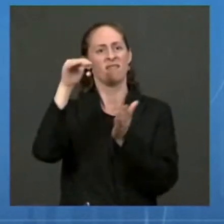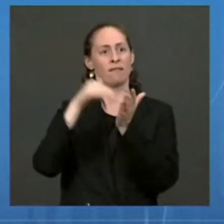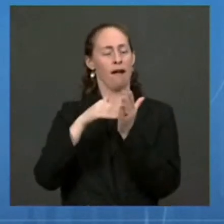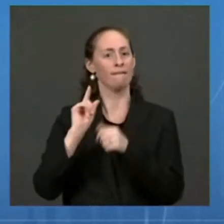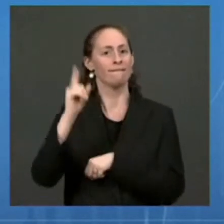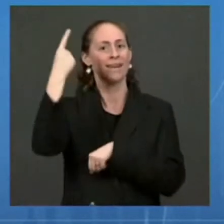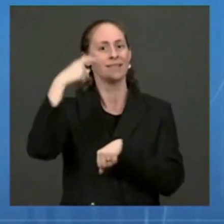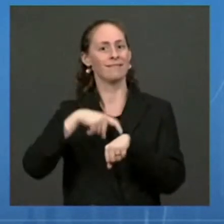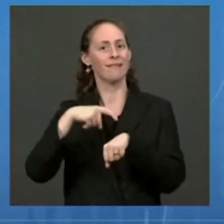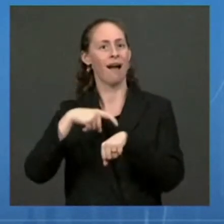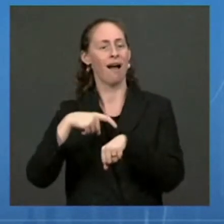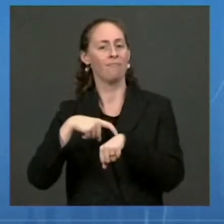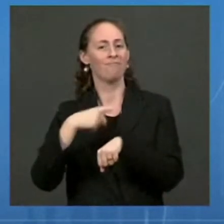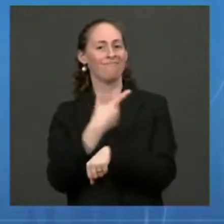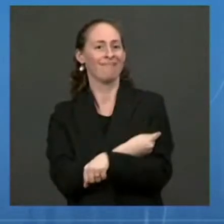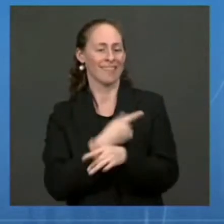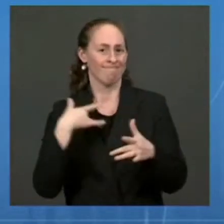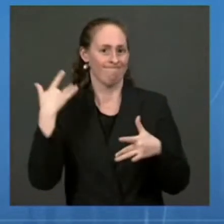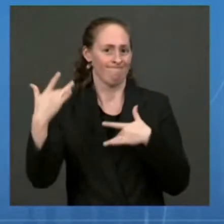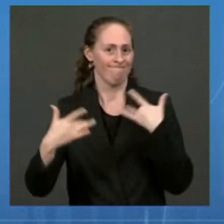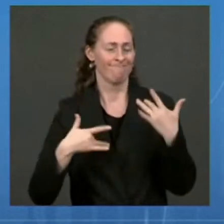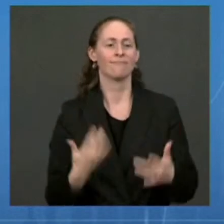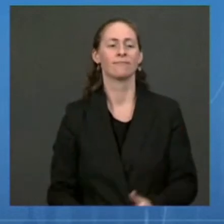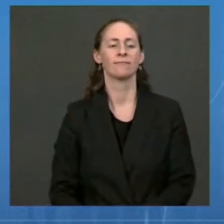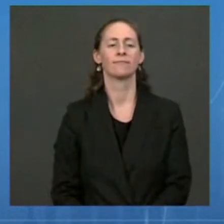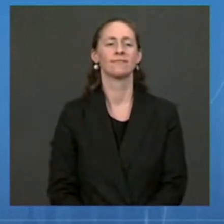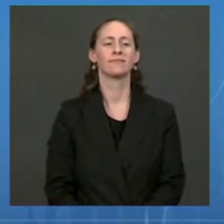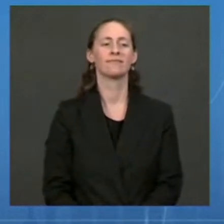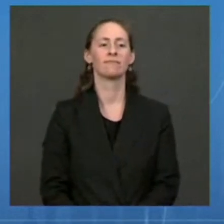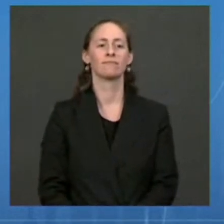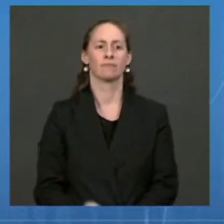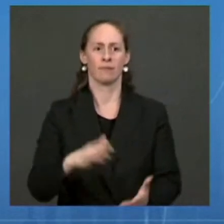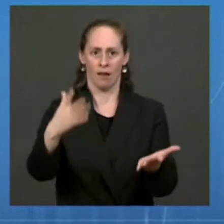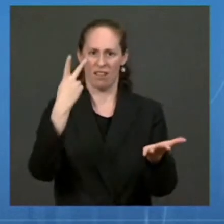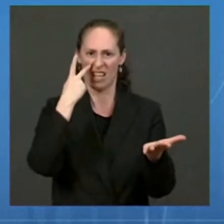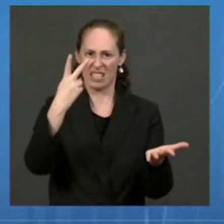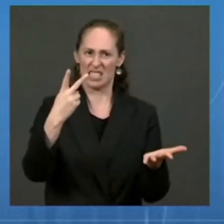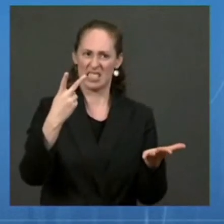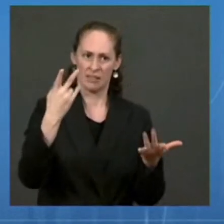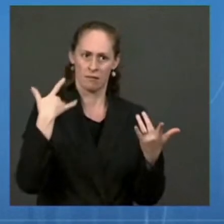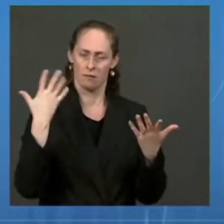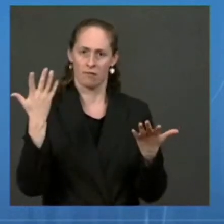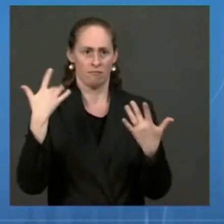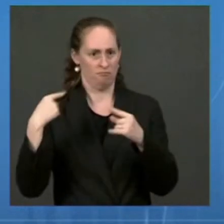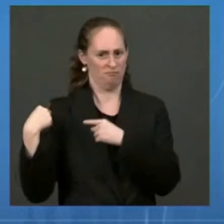SHOTS IN ARMS AND IMPORTANTLY IT INCLUDES ALMOST 300,000 AMERICANS GETTING THEIR FIRST SHOT.